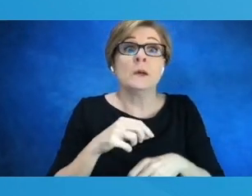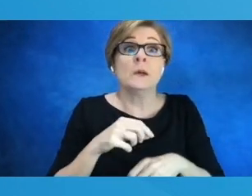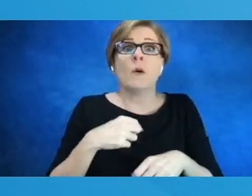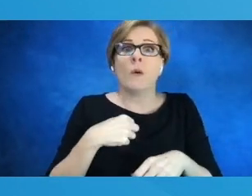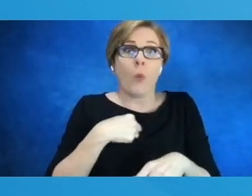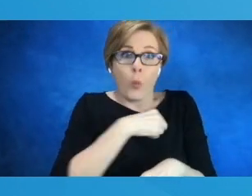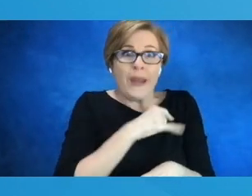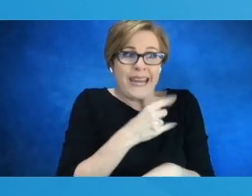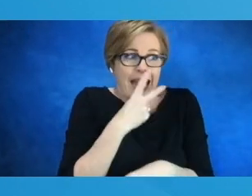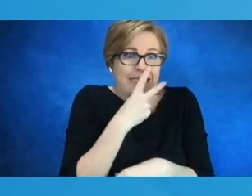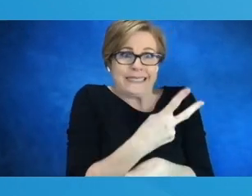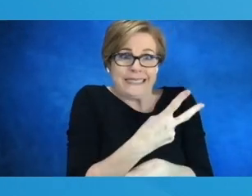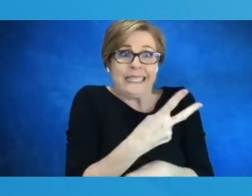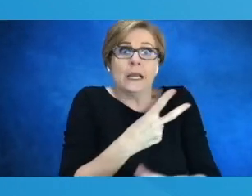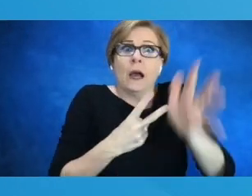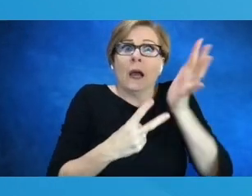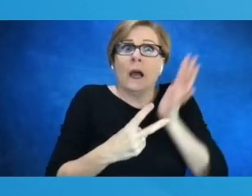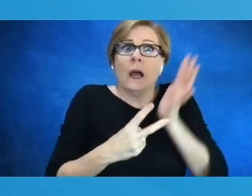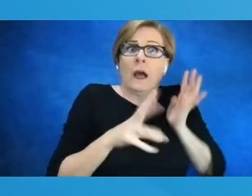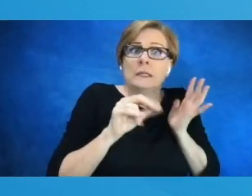So, that's one important thing.